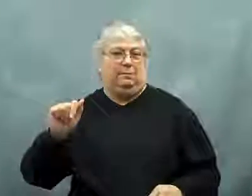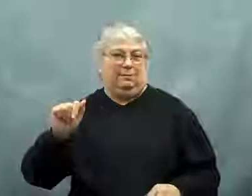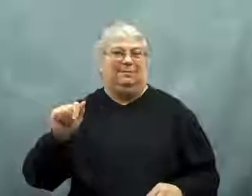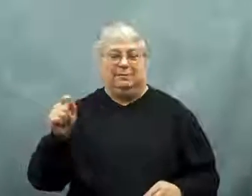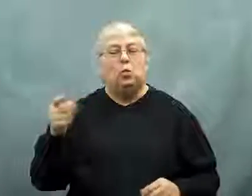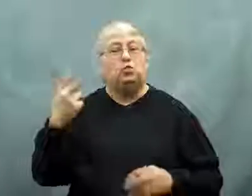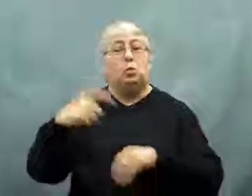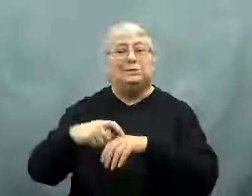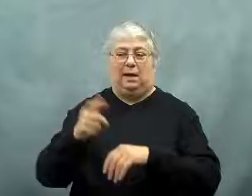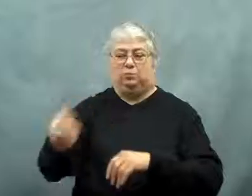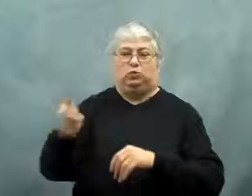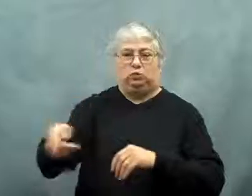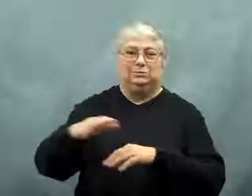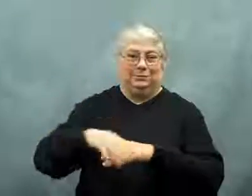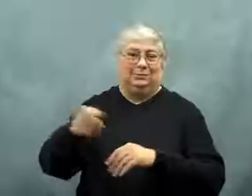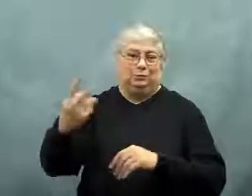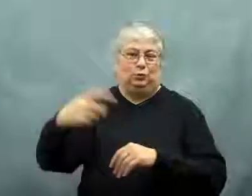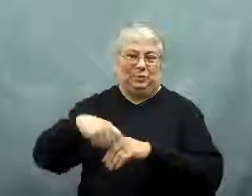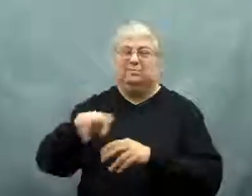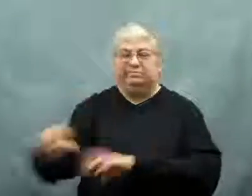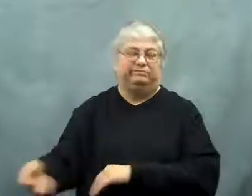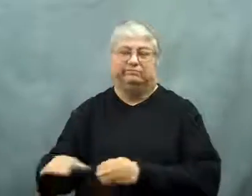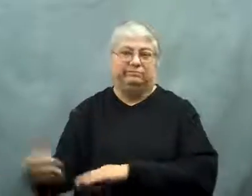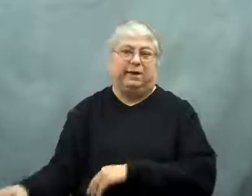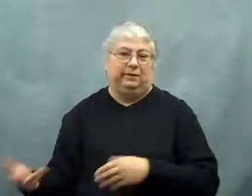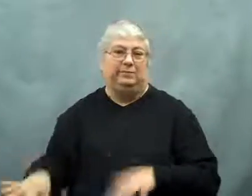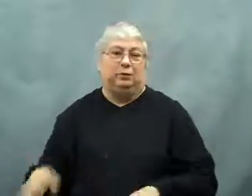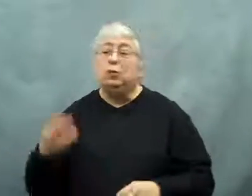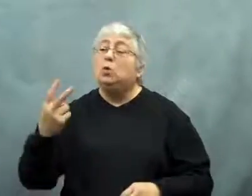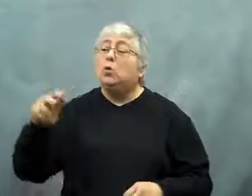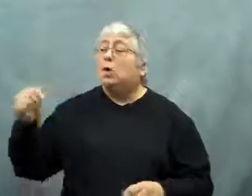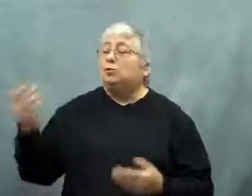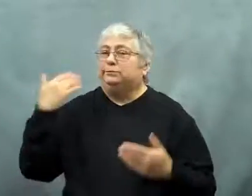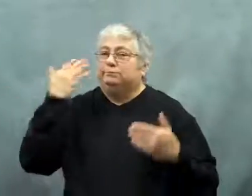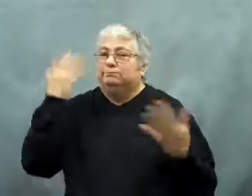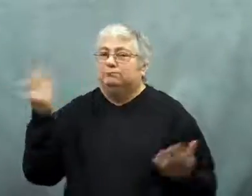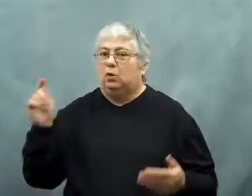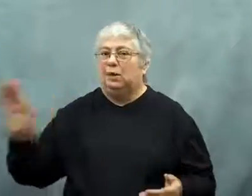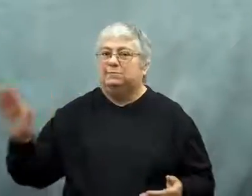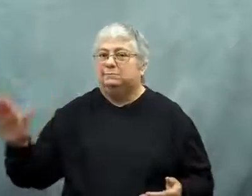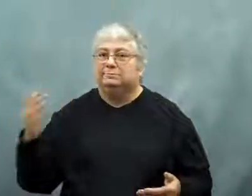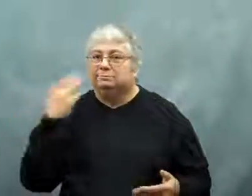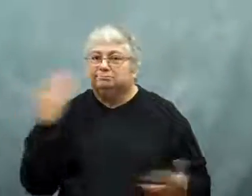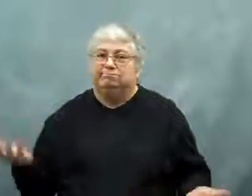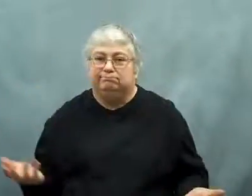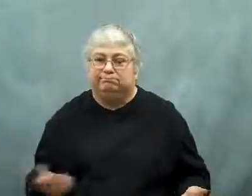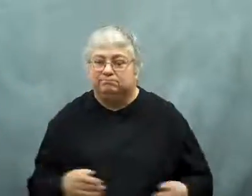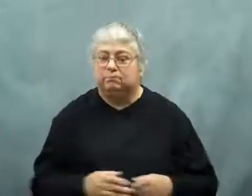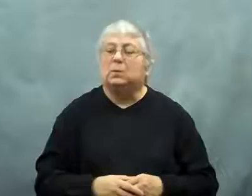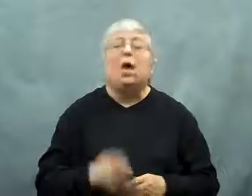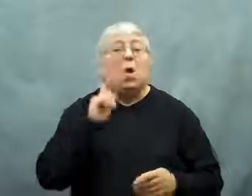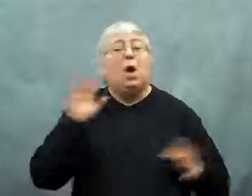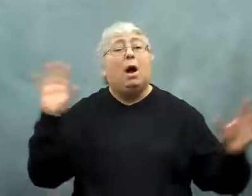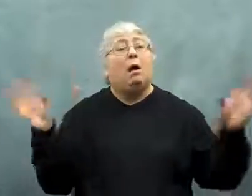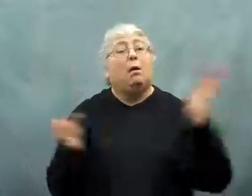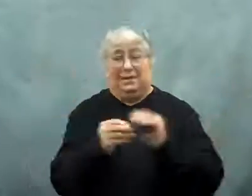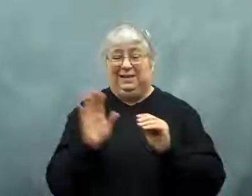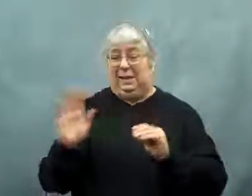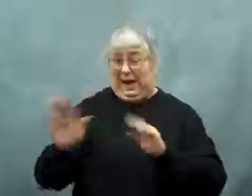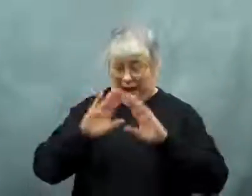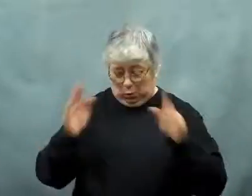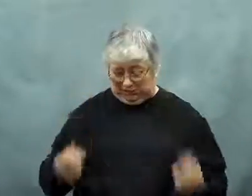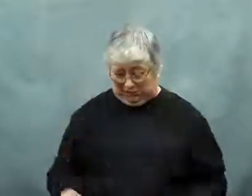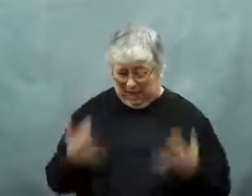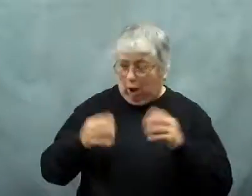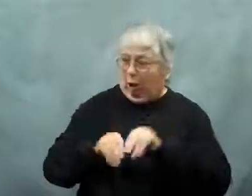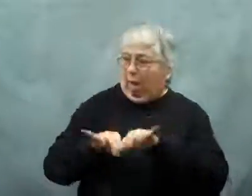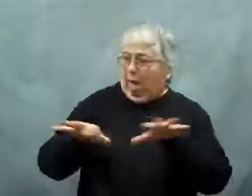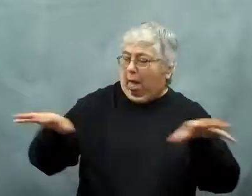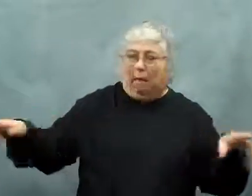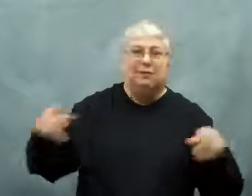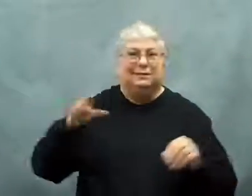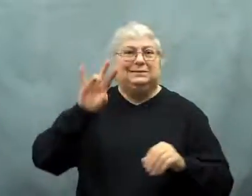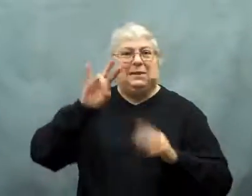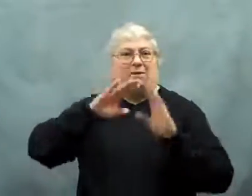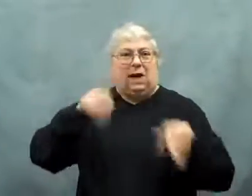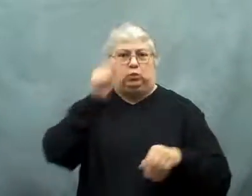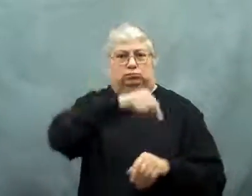He was shot twice.